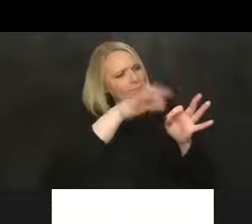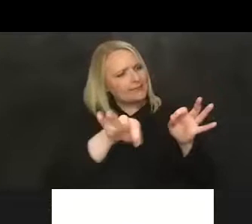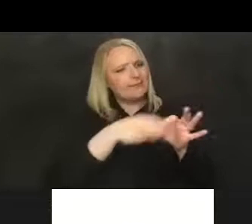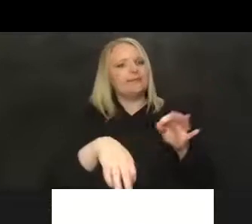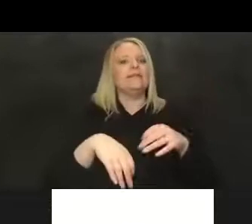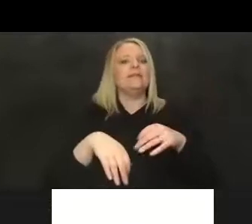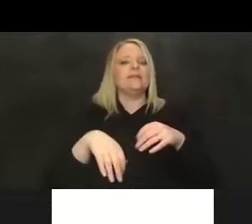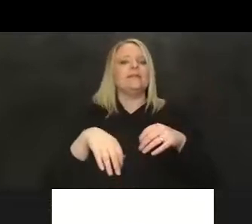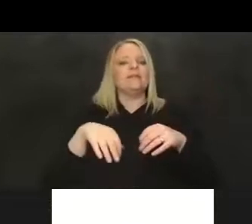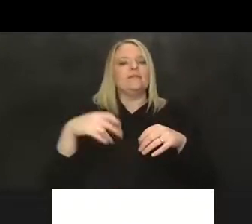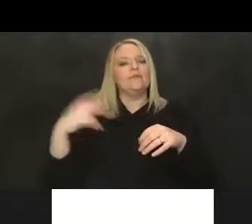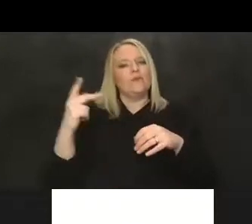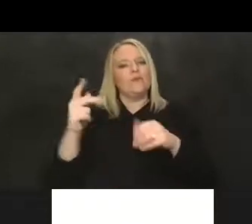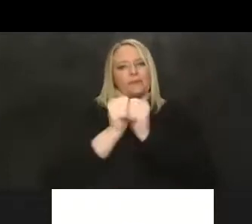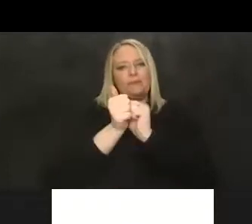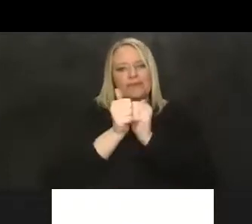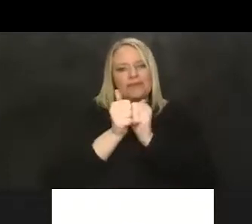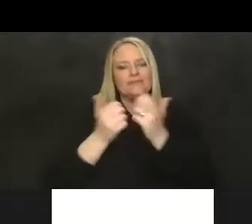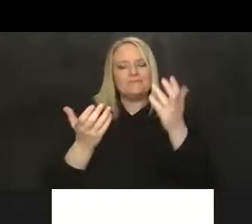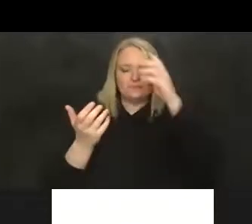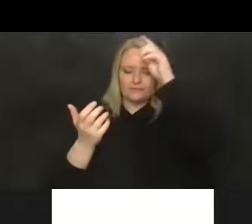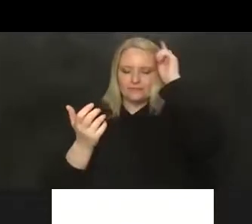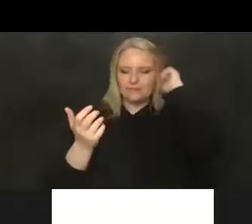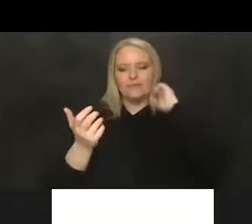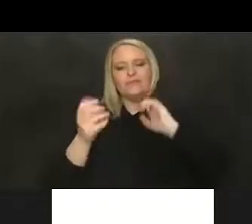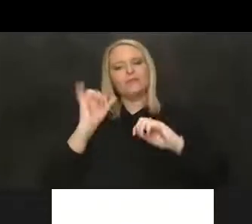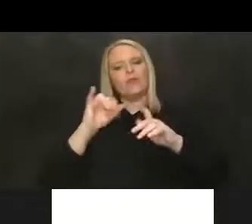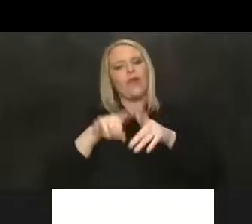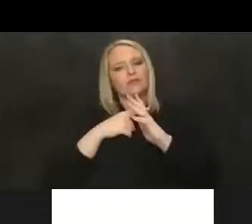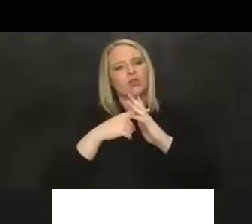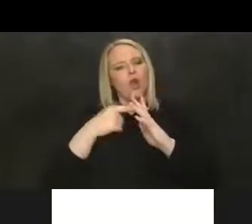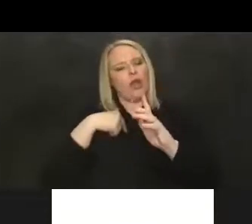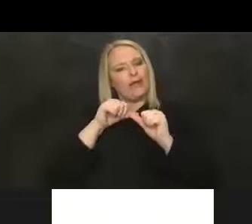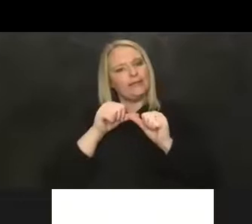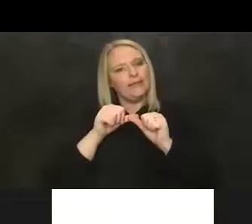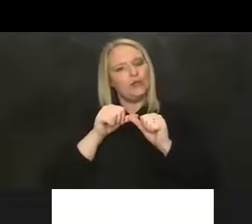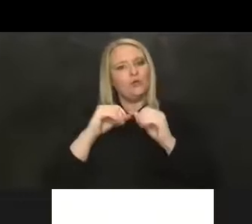competitive we are, so that kind of kicked me off, and I just kept doing more and more things, and